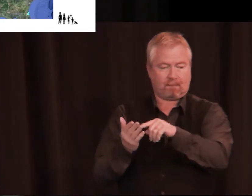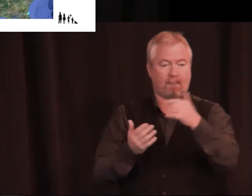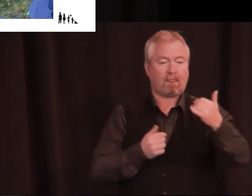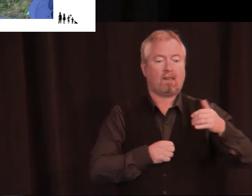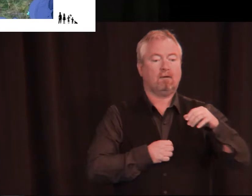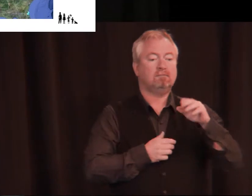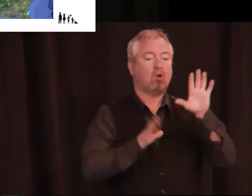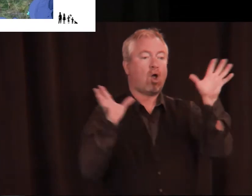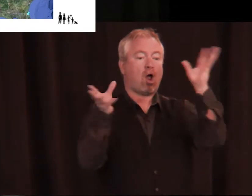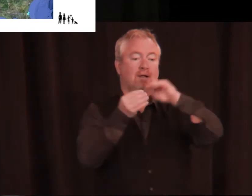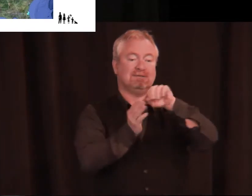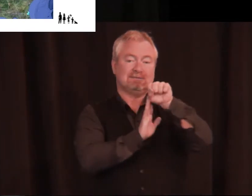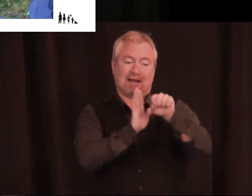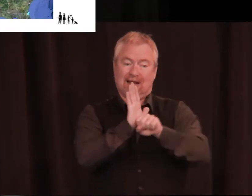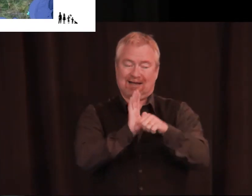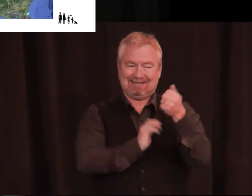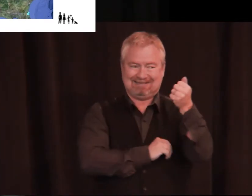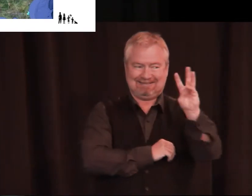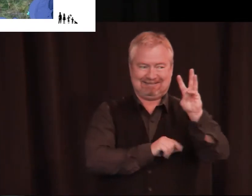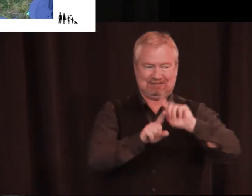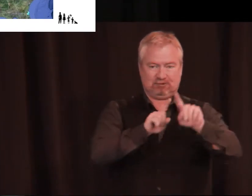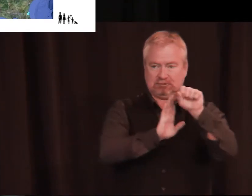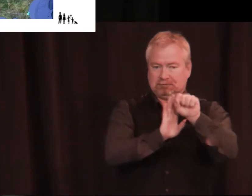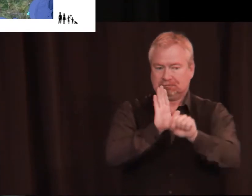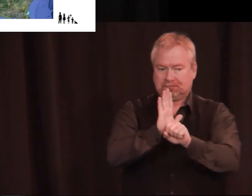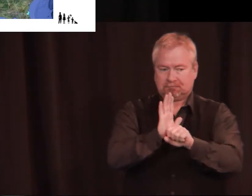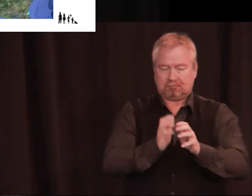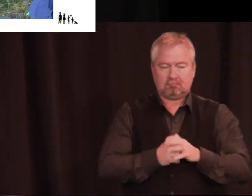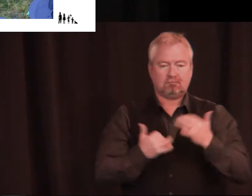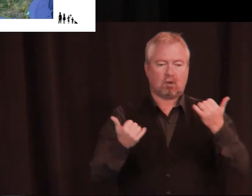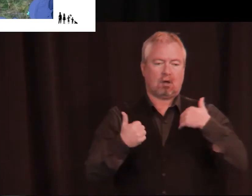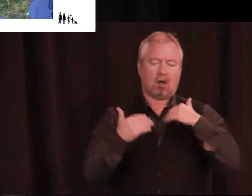And we also had a control group, a comparison group, of children with typical hearing,